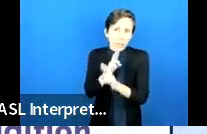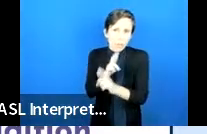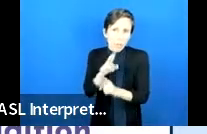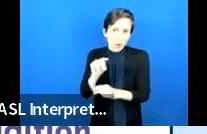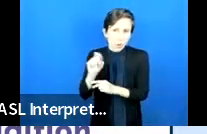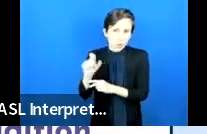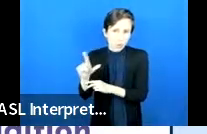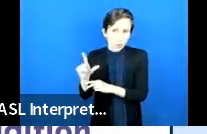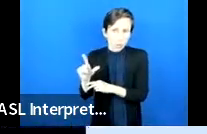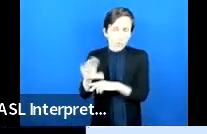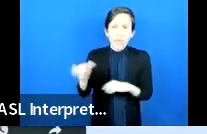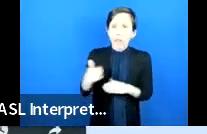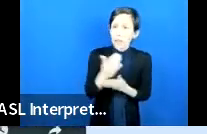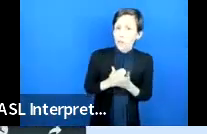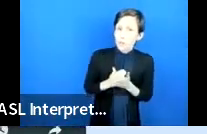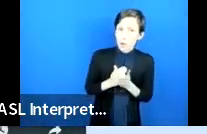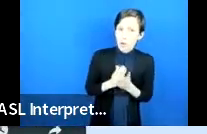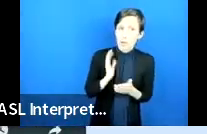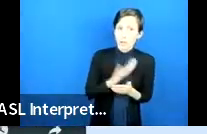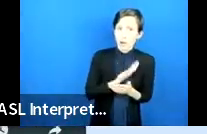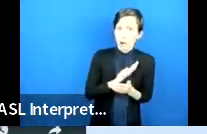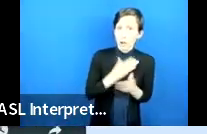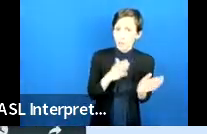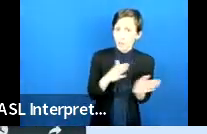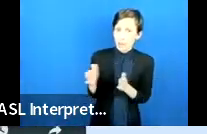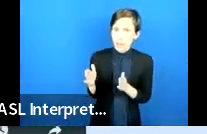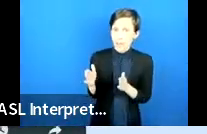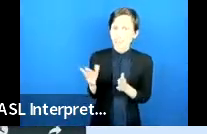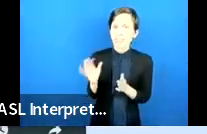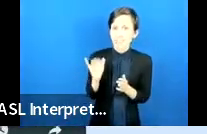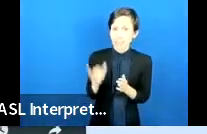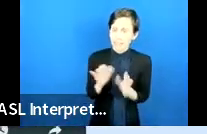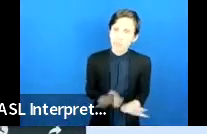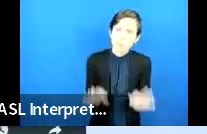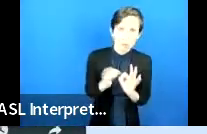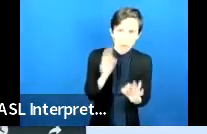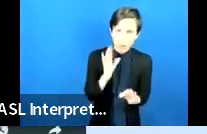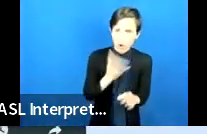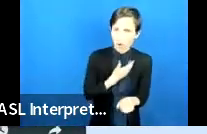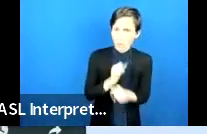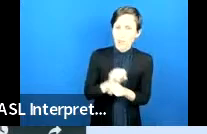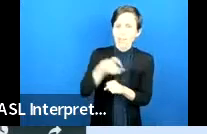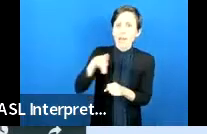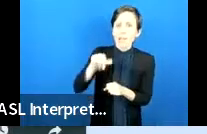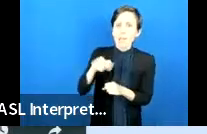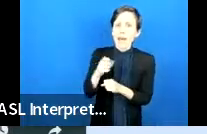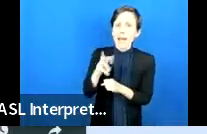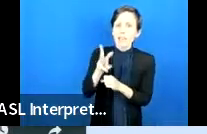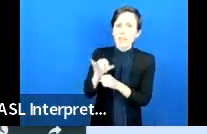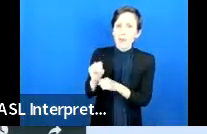Another component of our plan that is core to our work is a Pathways program with dozens of initiatives.